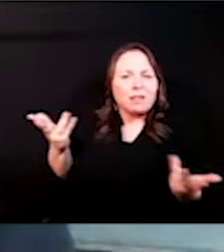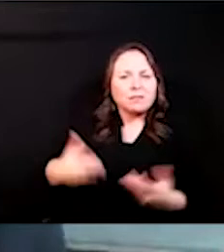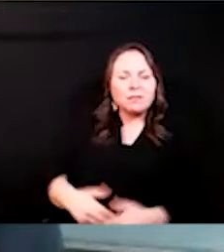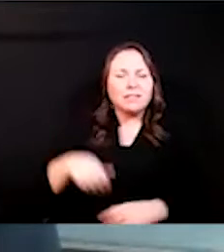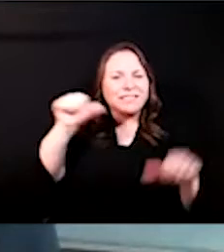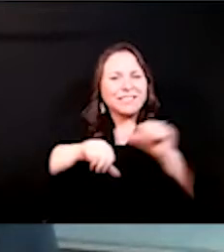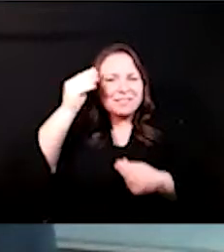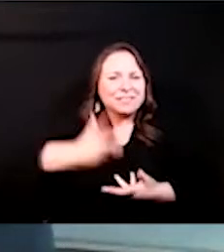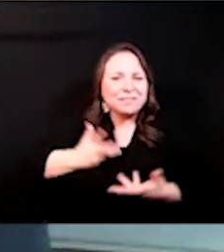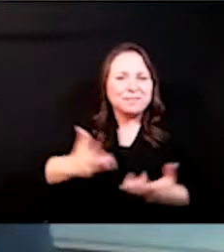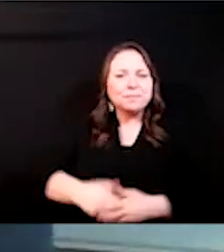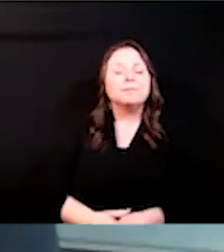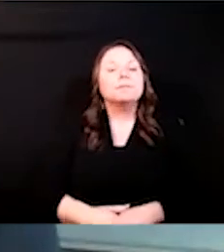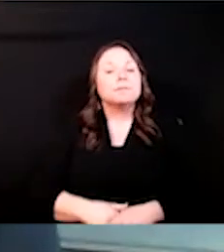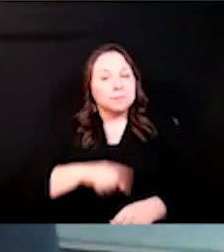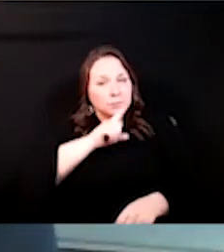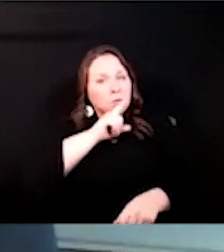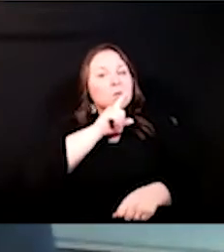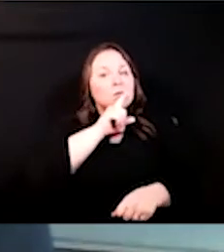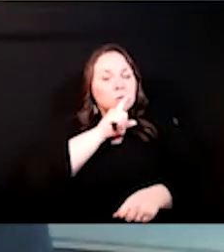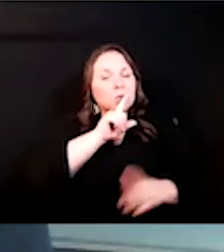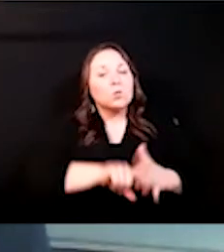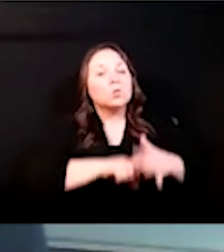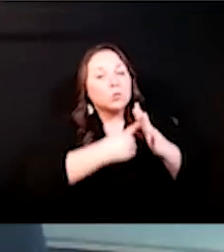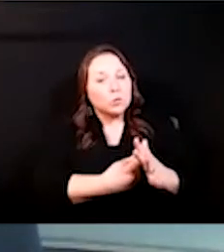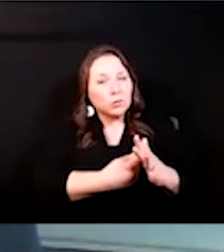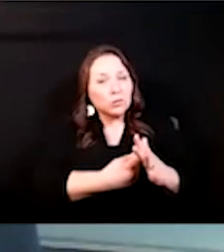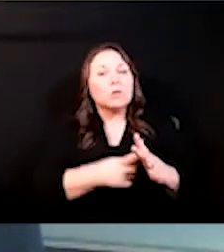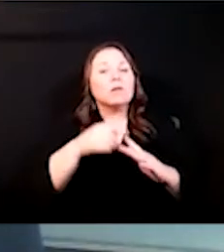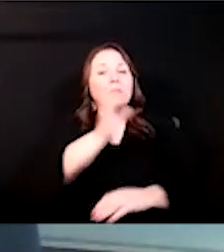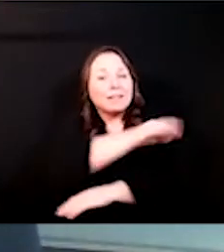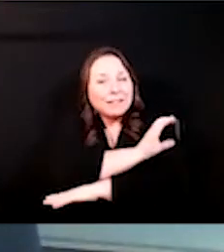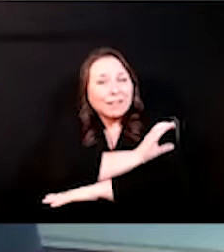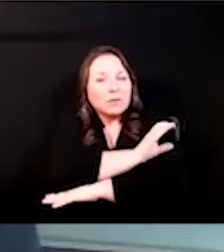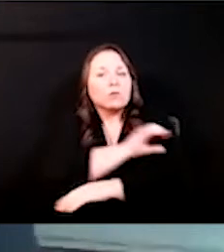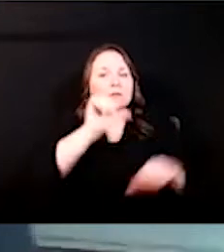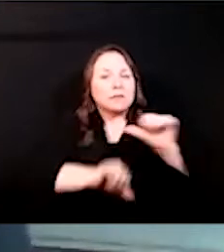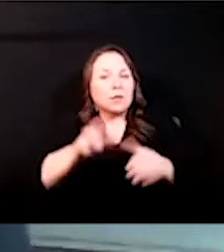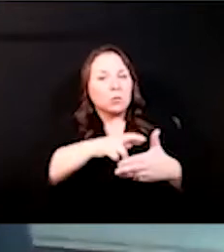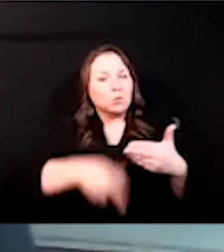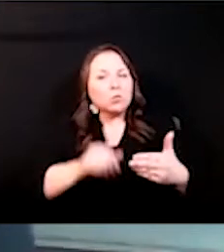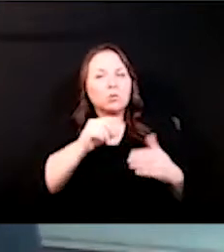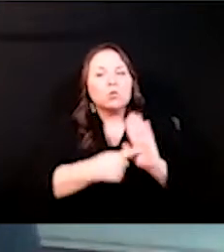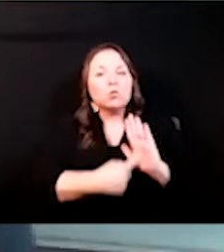DATA TELLING US ABOUT THAT? » SO THE ORIGINAL CLINICAL TRIAL RESULTS DID NOT SHOW ANY SERIOUS SAFETY CONCERNS WITH